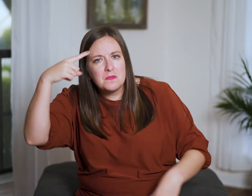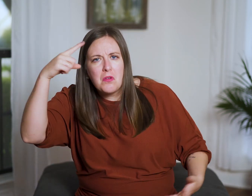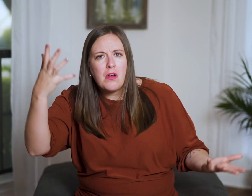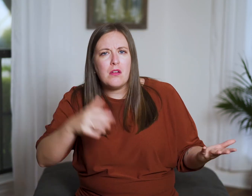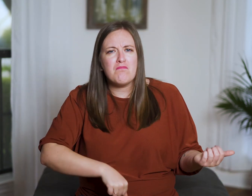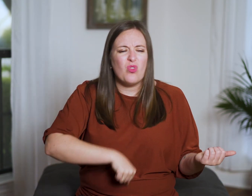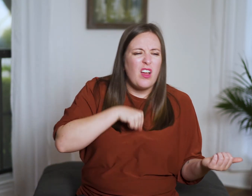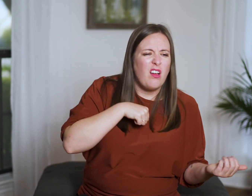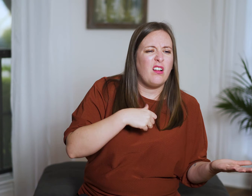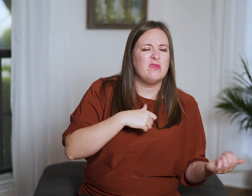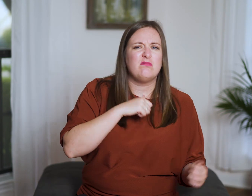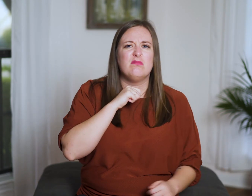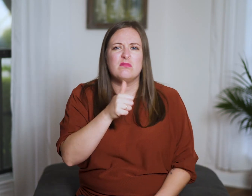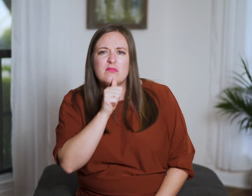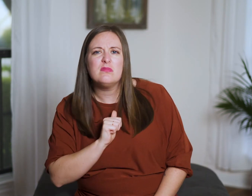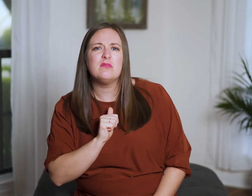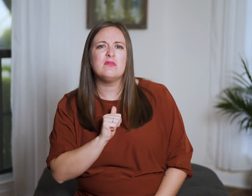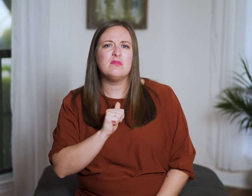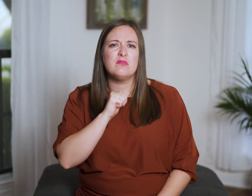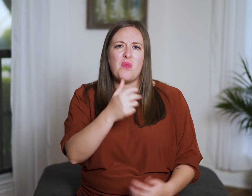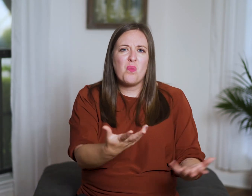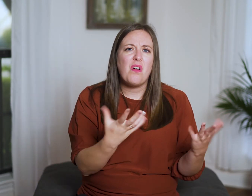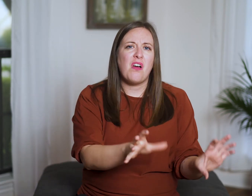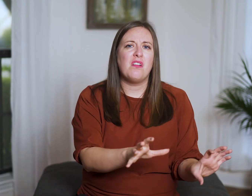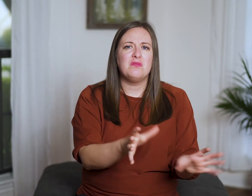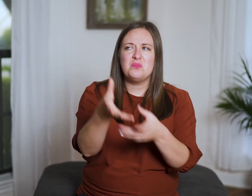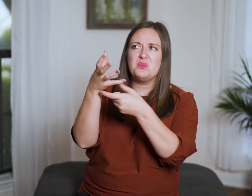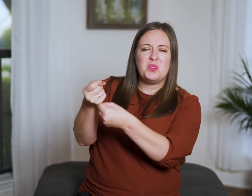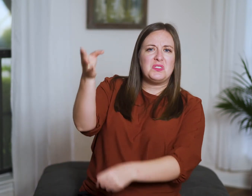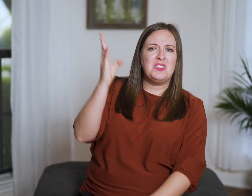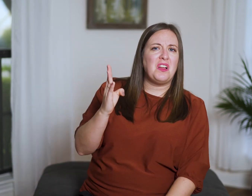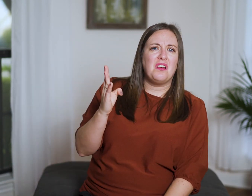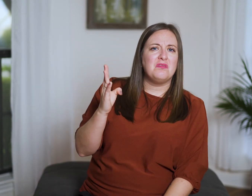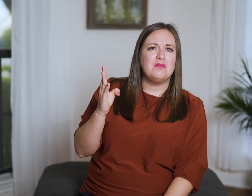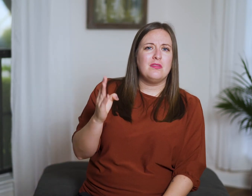is because we’re proud or impatient or don’t want to have to trust God.